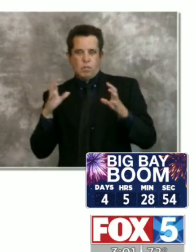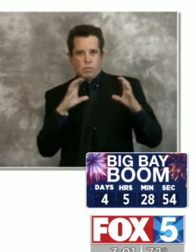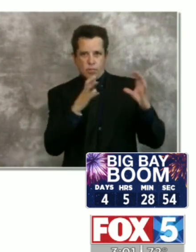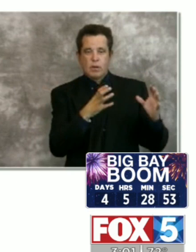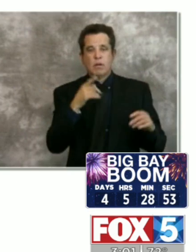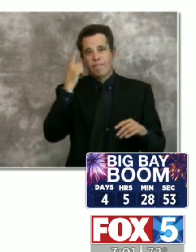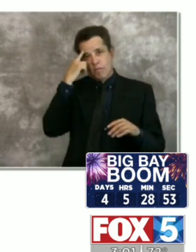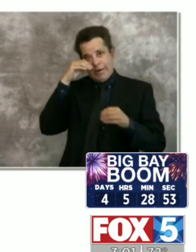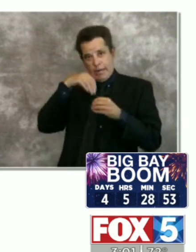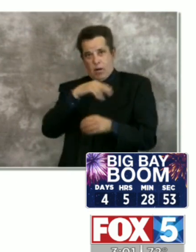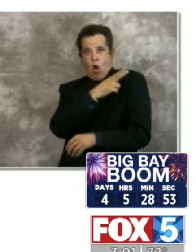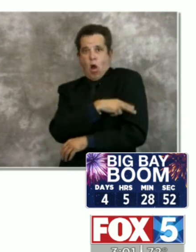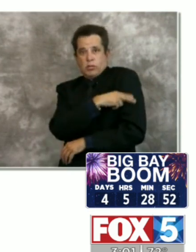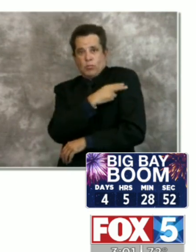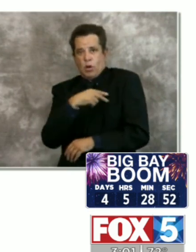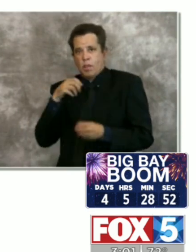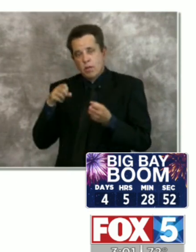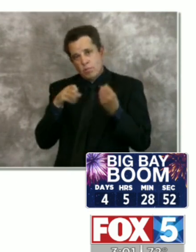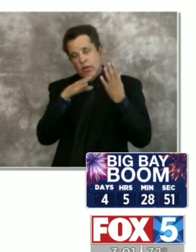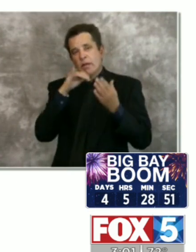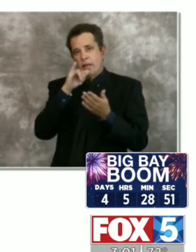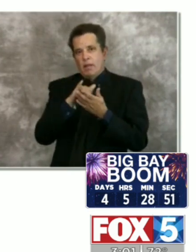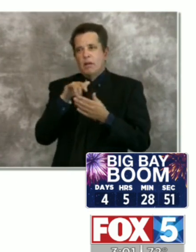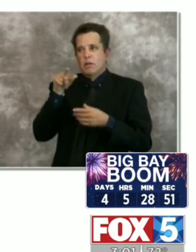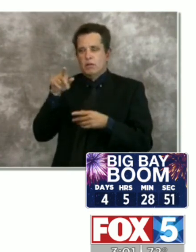FEMALE AND 6 1900 INTO OR 49%